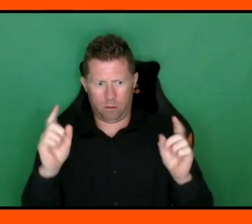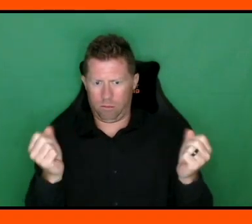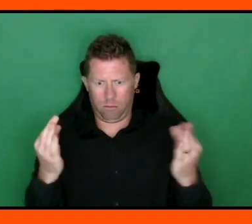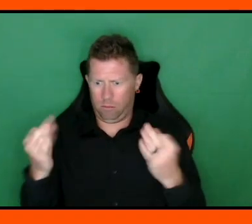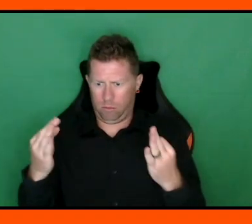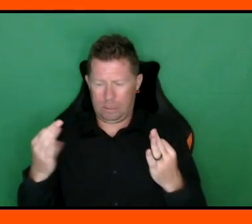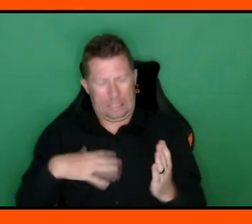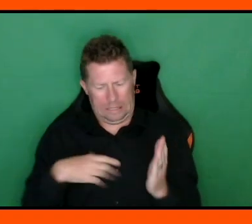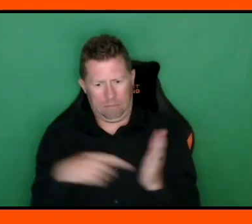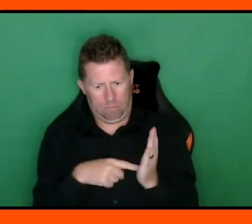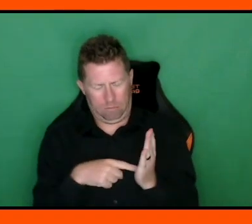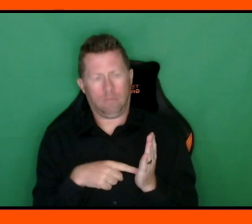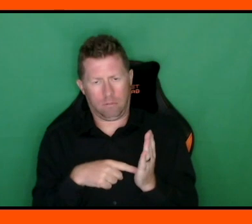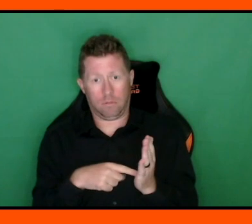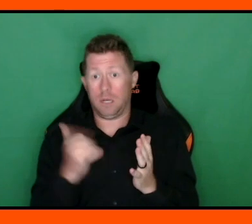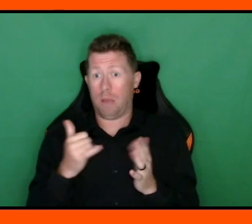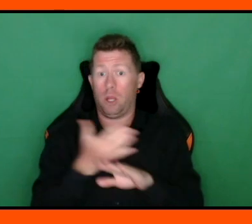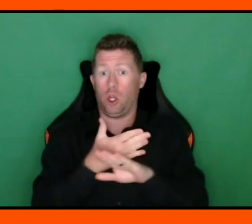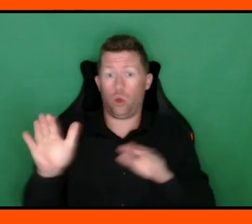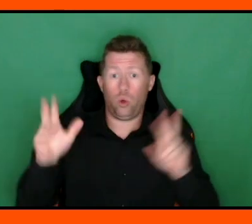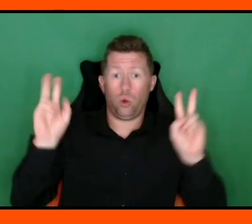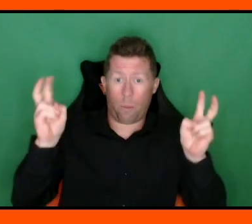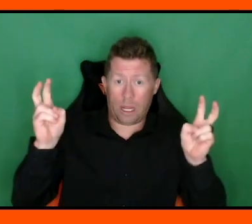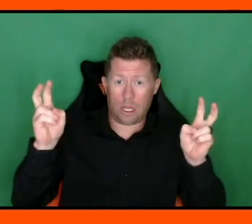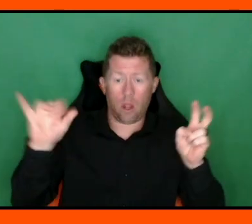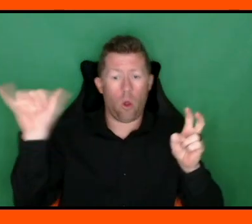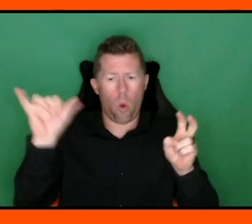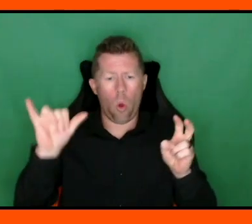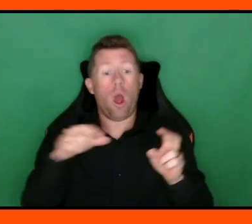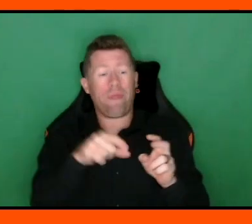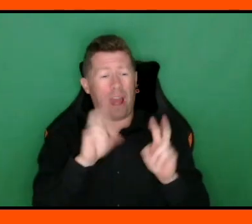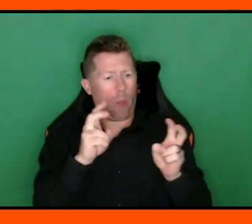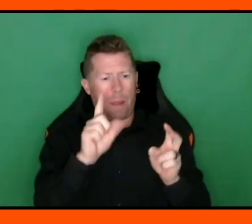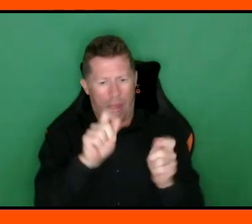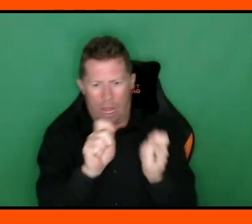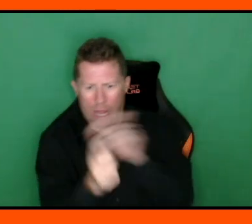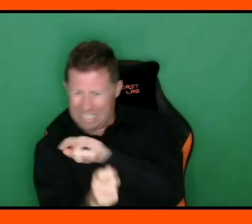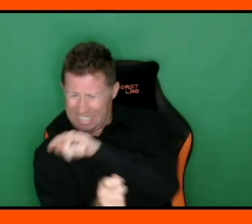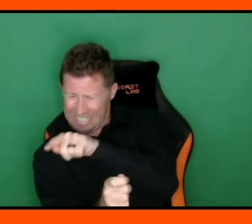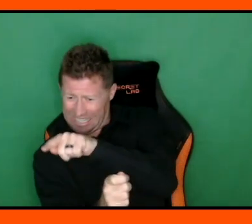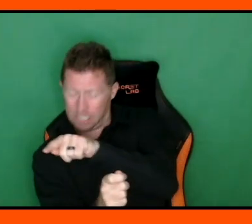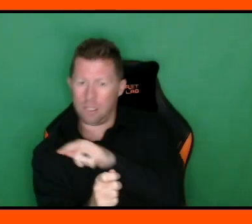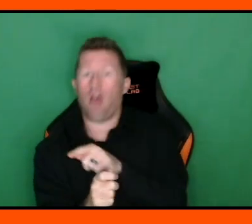This could be new topics or tweaks to existing topics. It’s important to note that submissions are not required